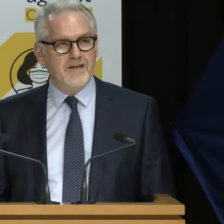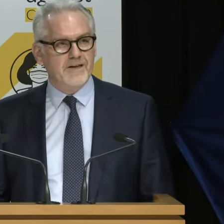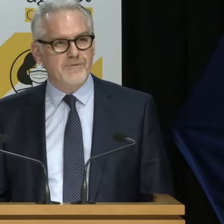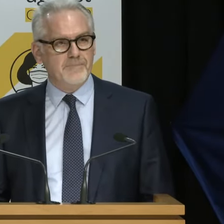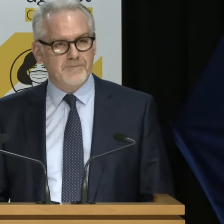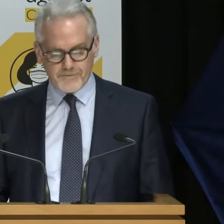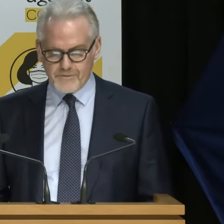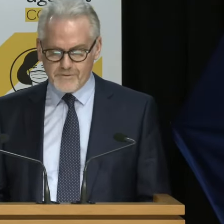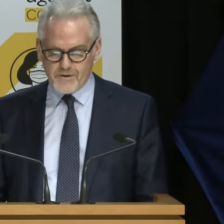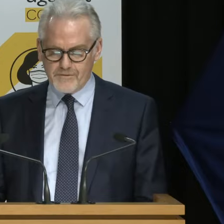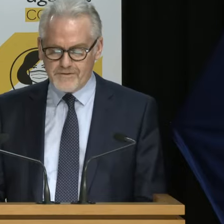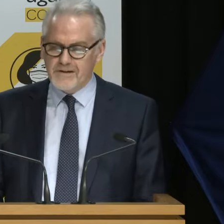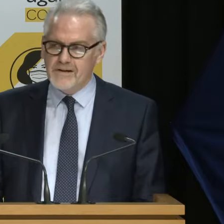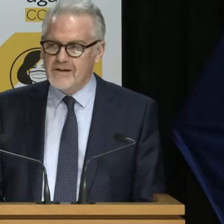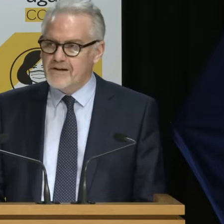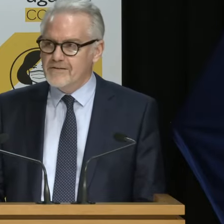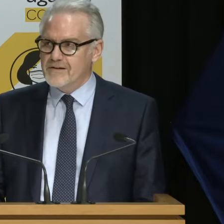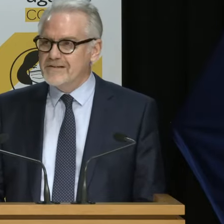Professor Murdoch to talk about